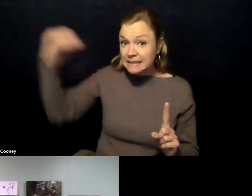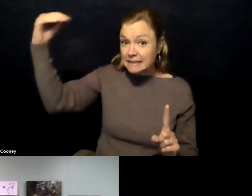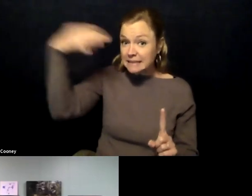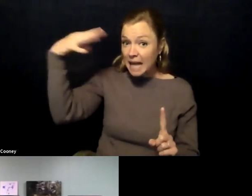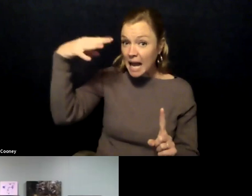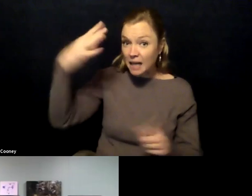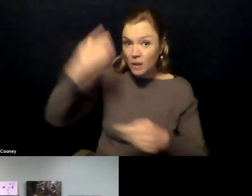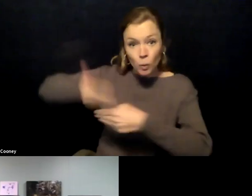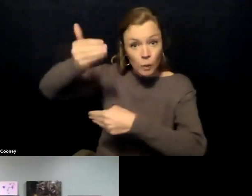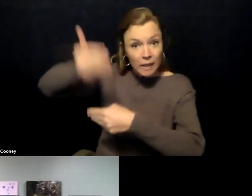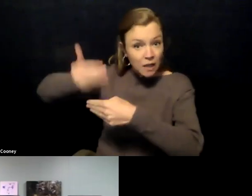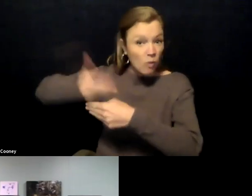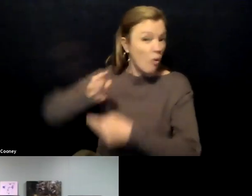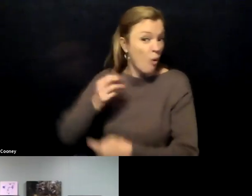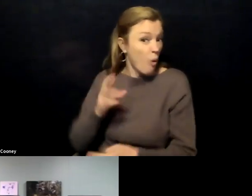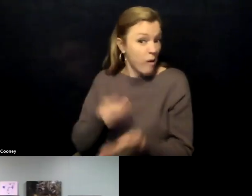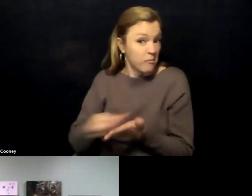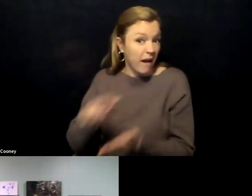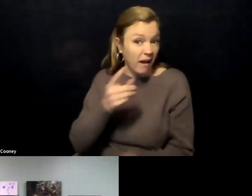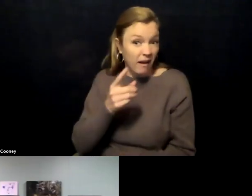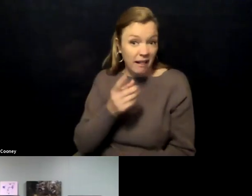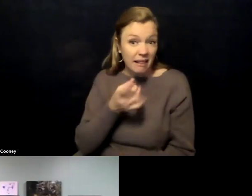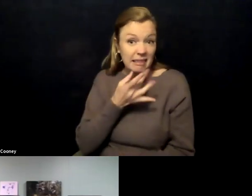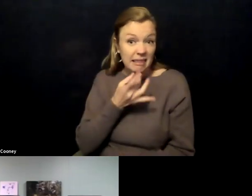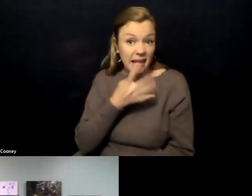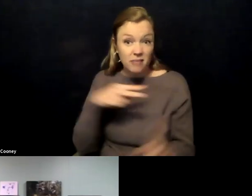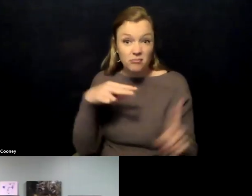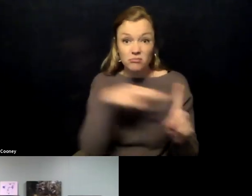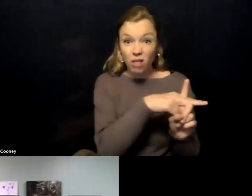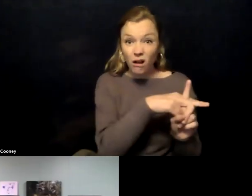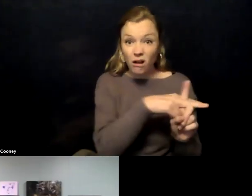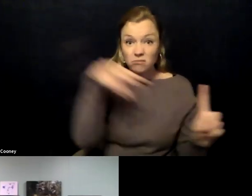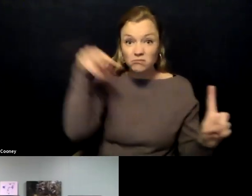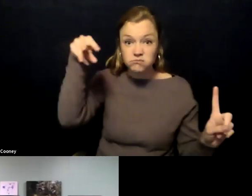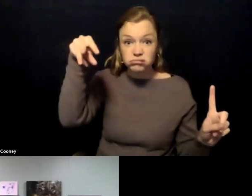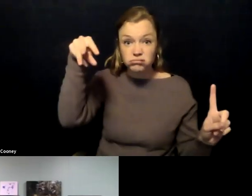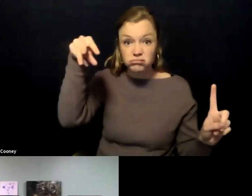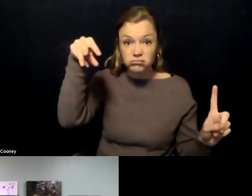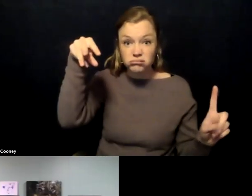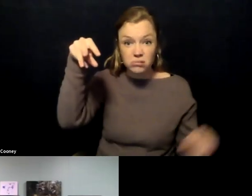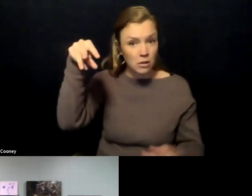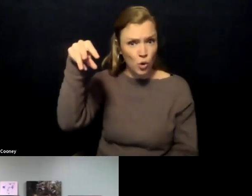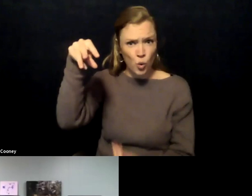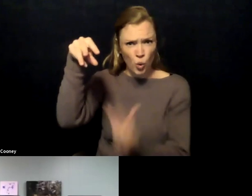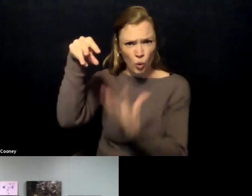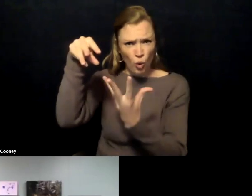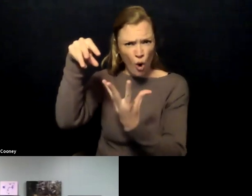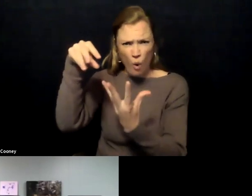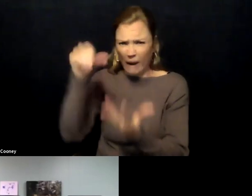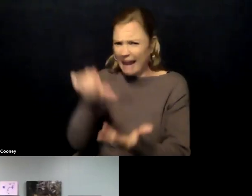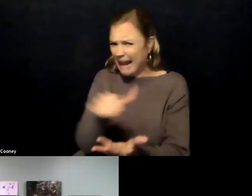plant lights, you can pretty much grow any